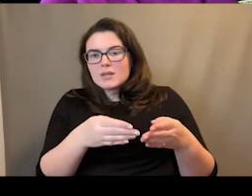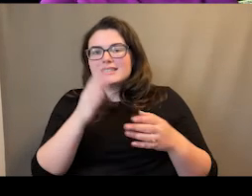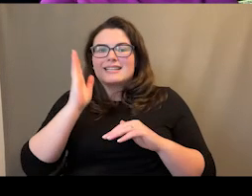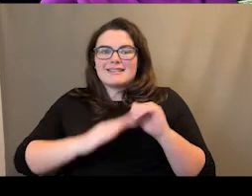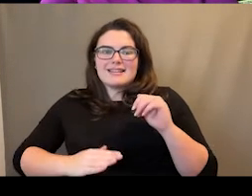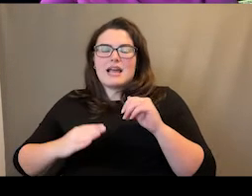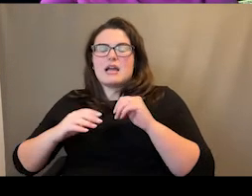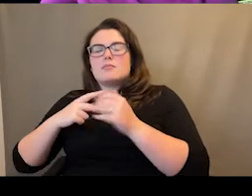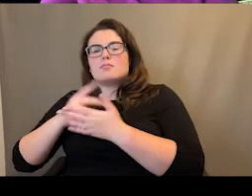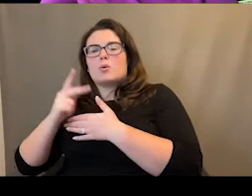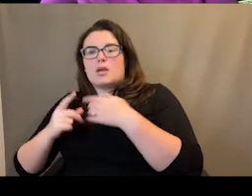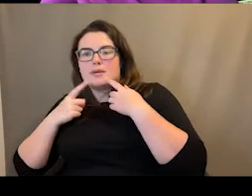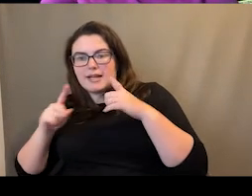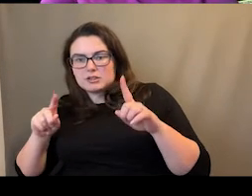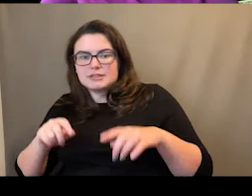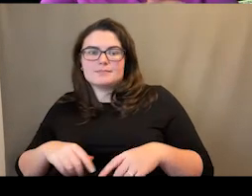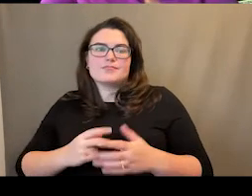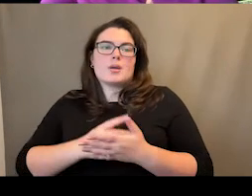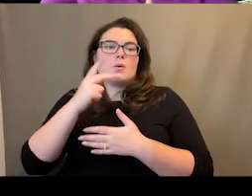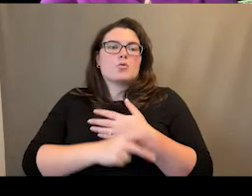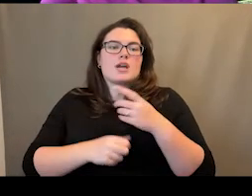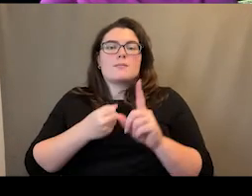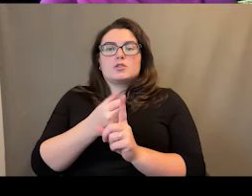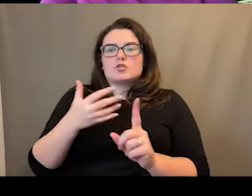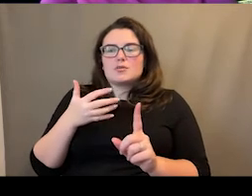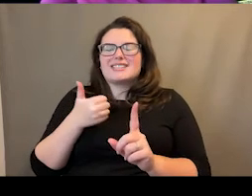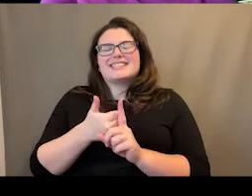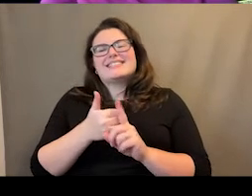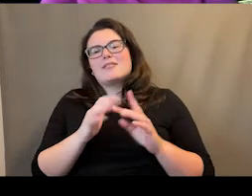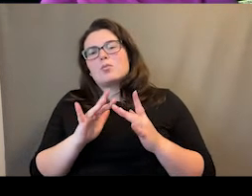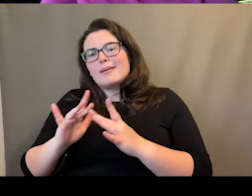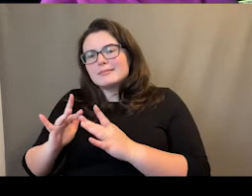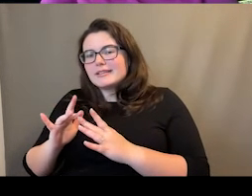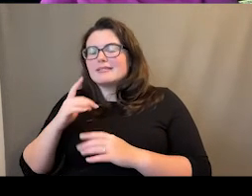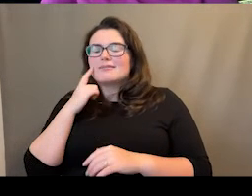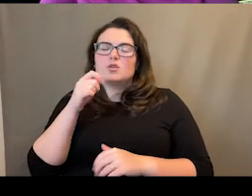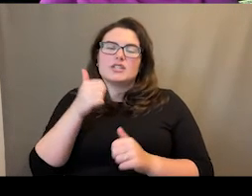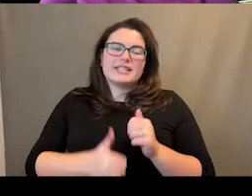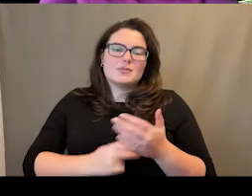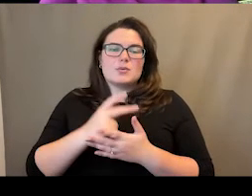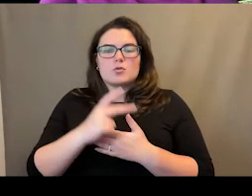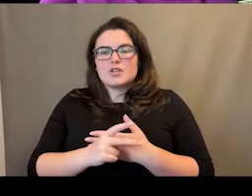Then program descriptions are really the web pages of each of the programs within the NSF.